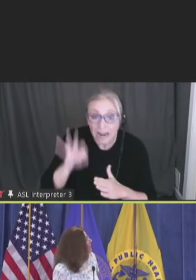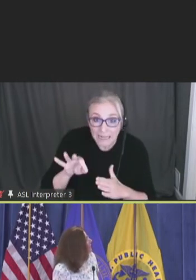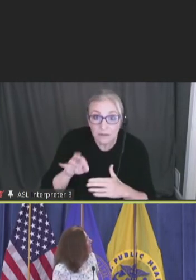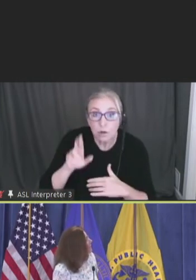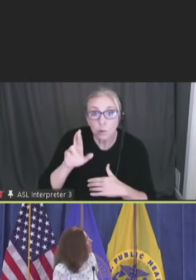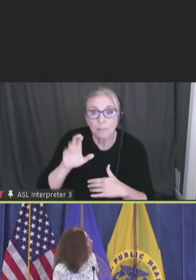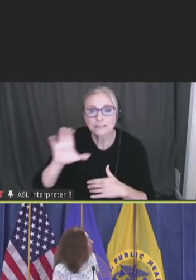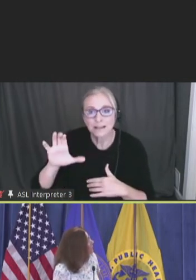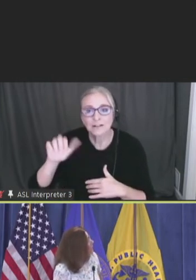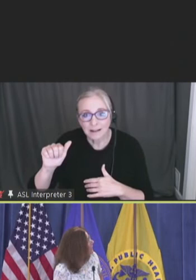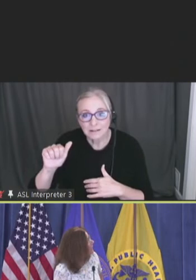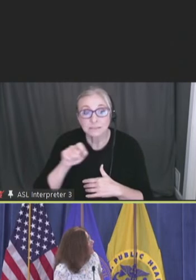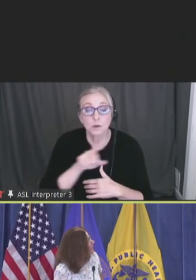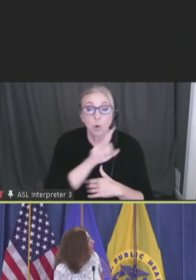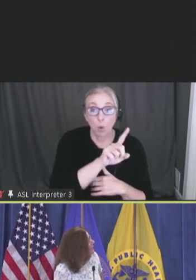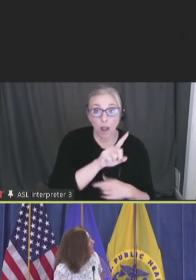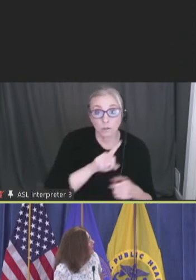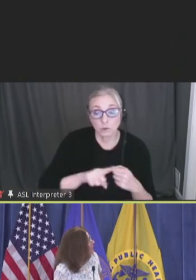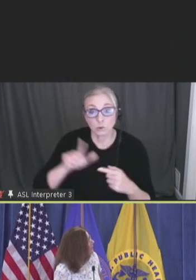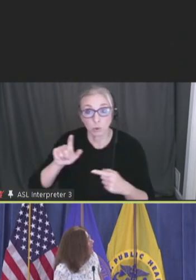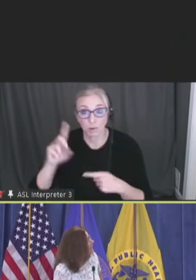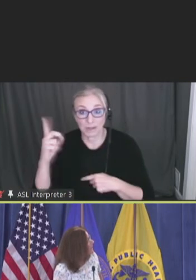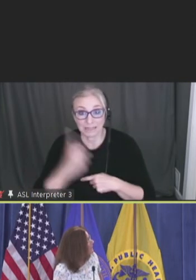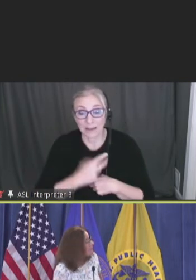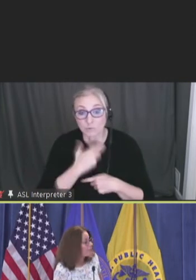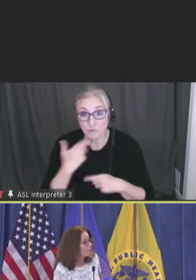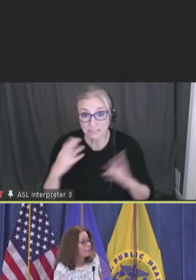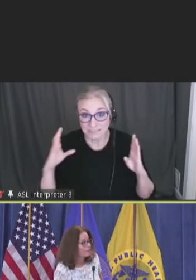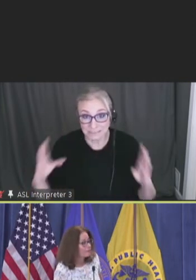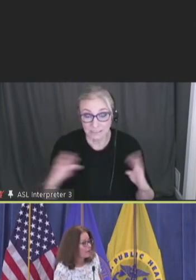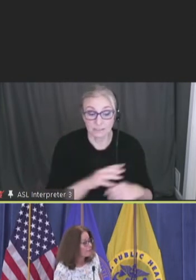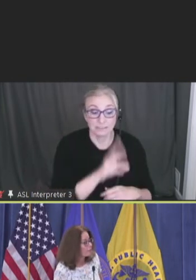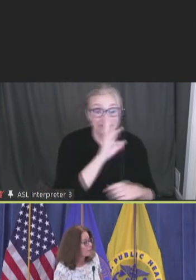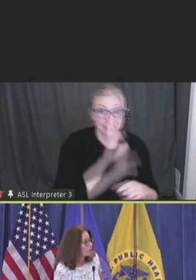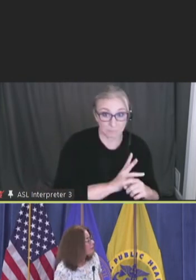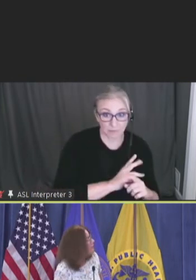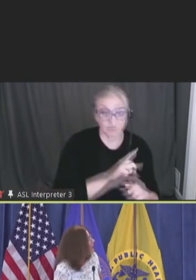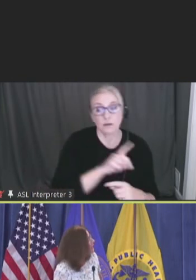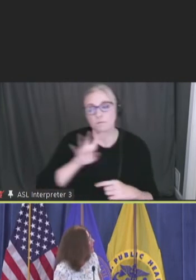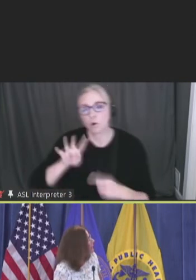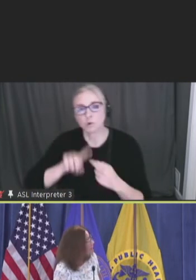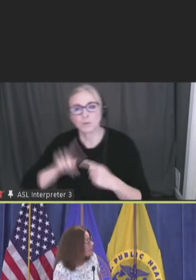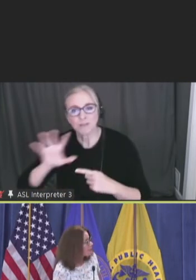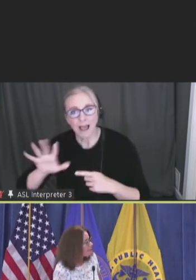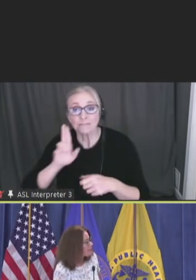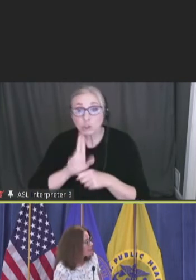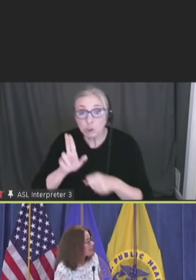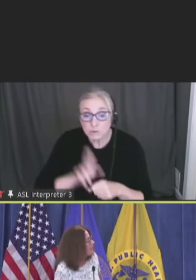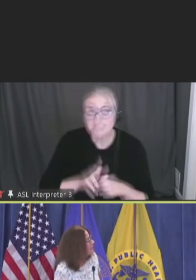And this is the 1-to-21-day risk interval for the 6 months to 4- to 5-year-olds using the vaccinated concurrent comparators.